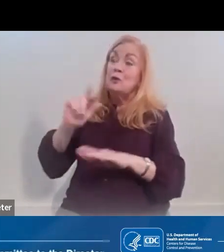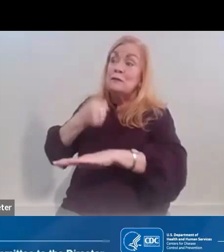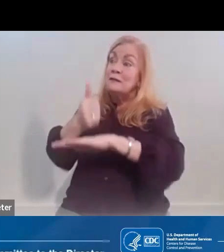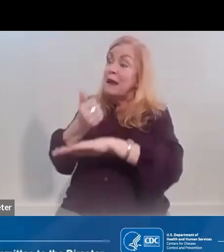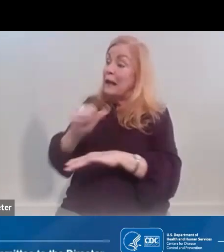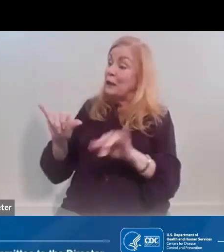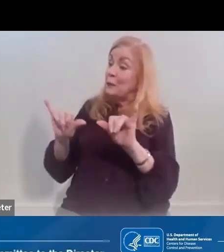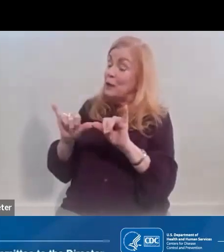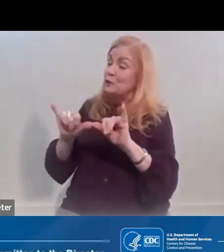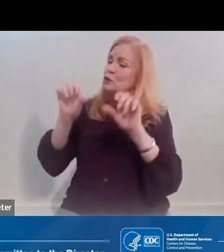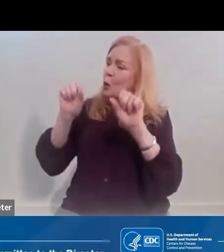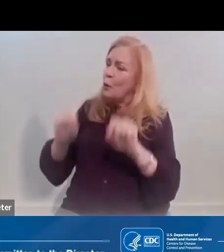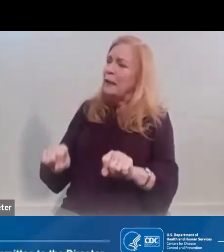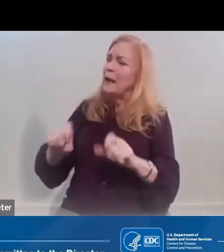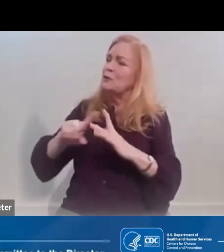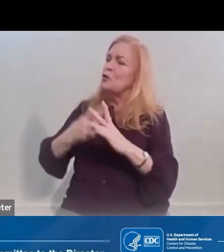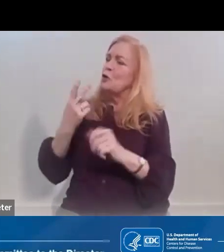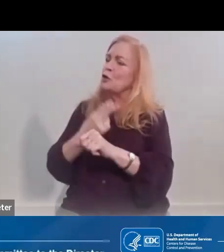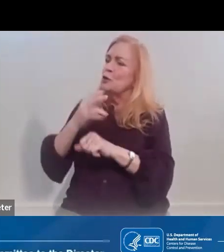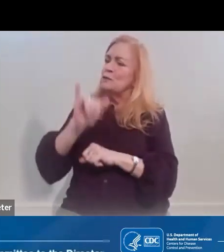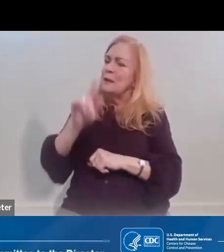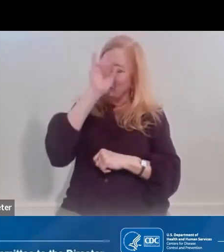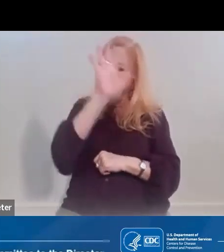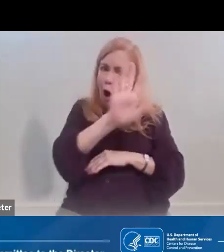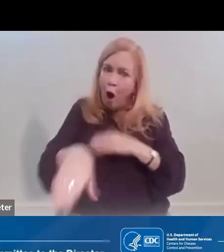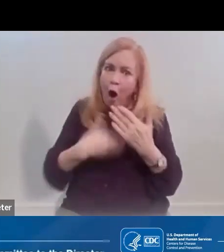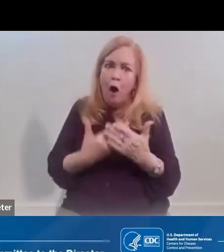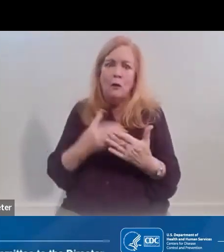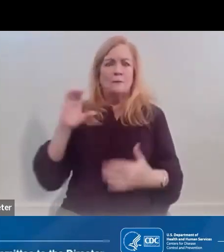to CDC wide measures is kind of what I'm most strongly trying to advocate for,